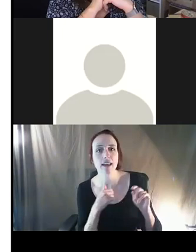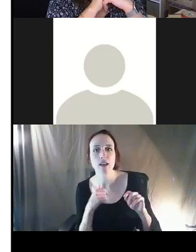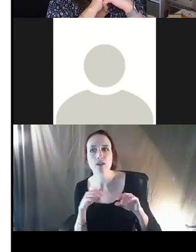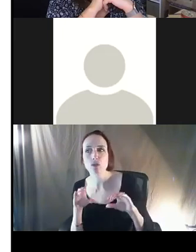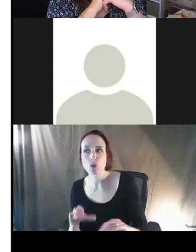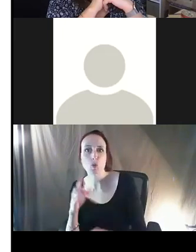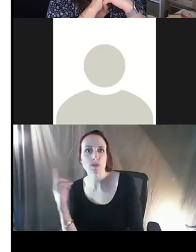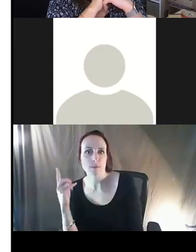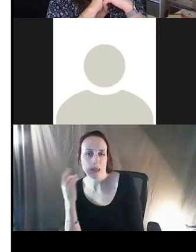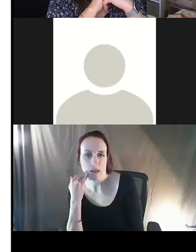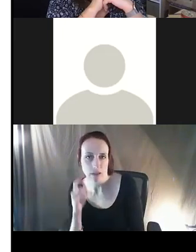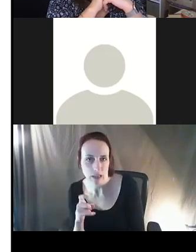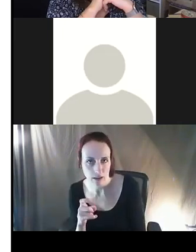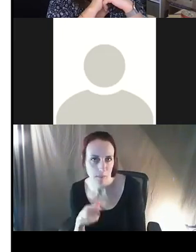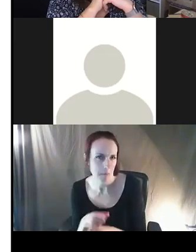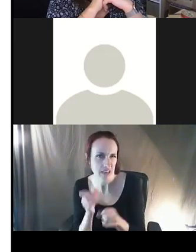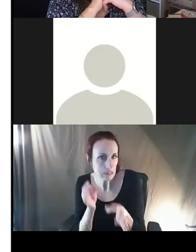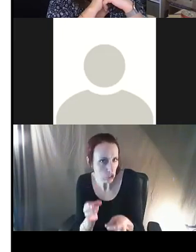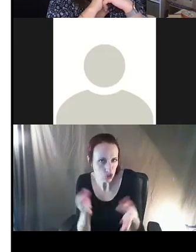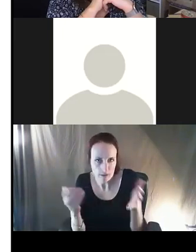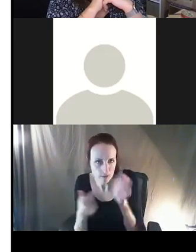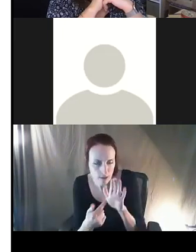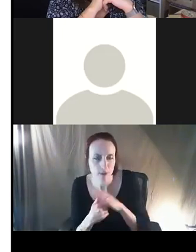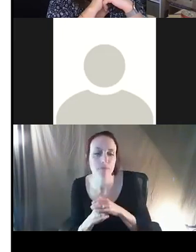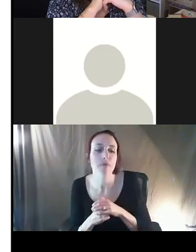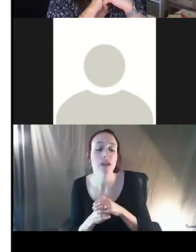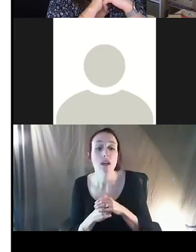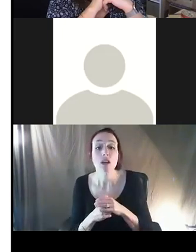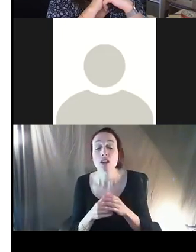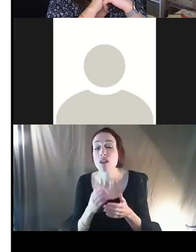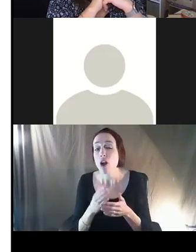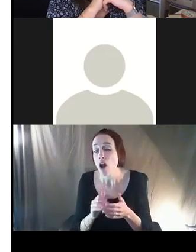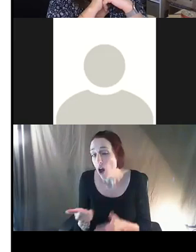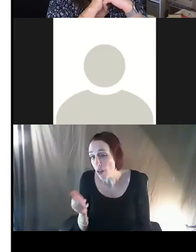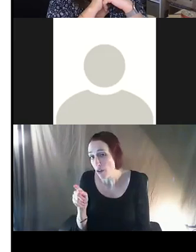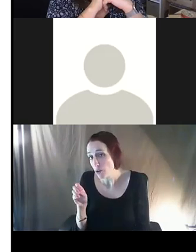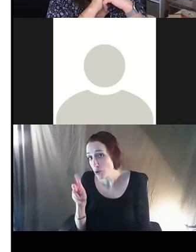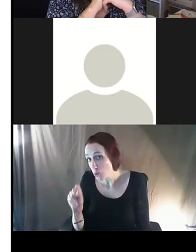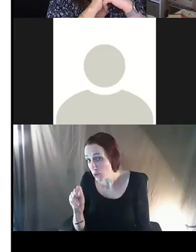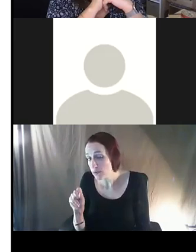Is a screen reading software effective in